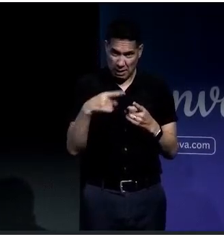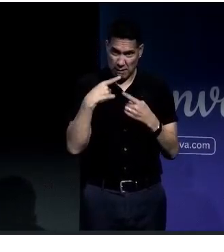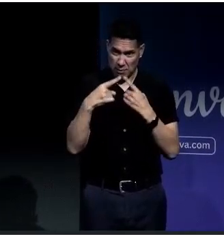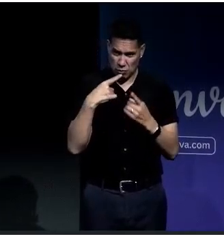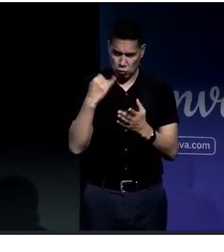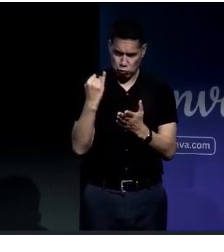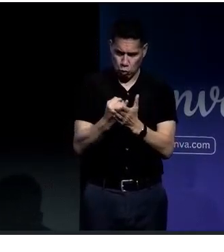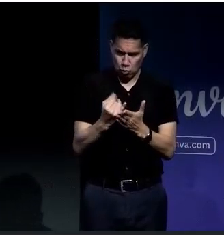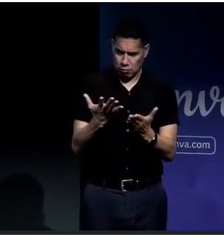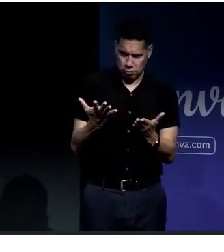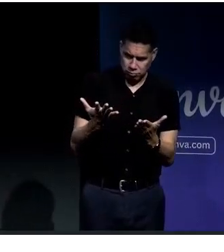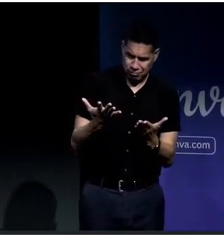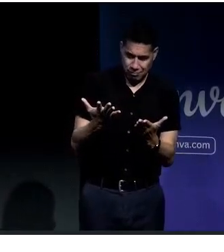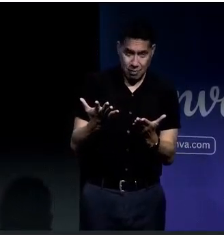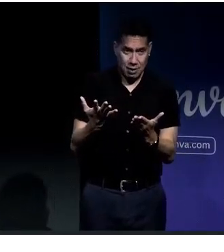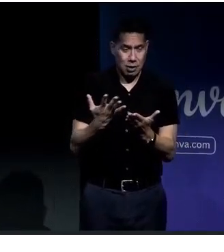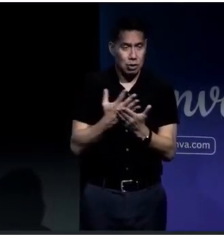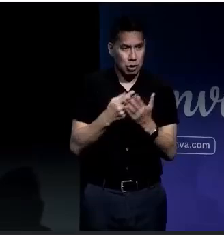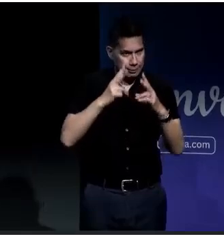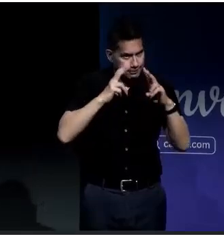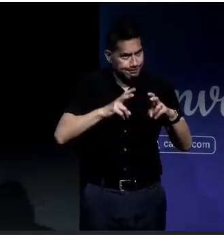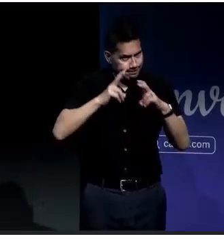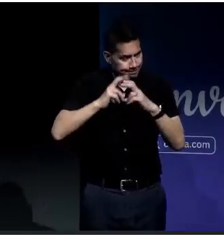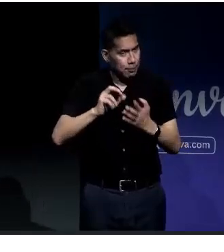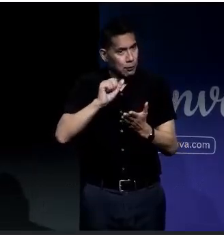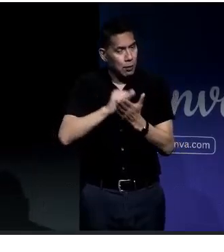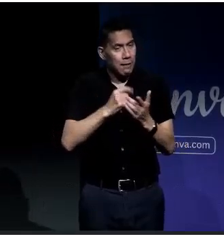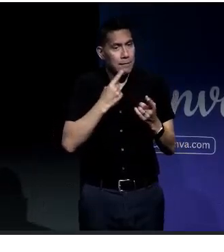Uh, make incremental improvements to your work, so you don't have to Start